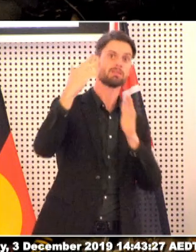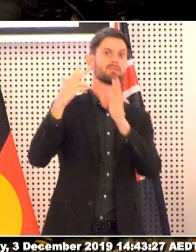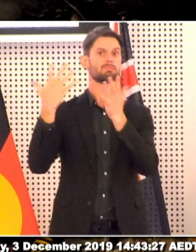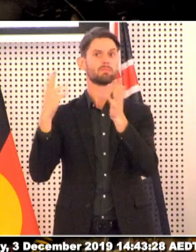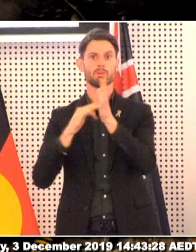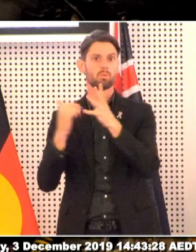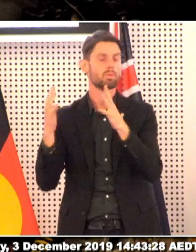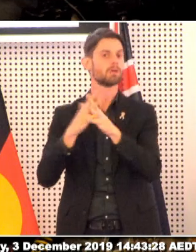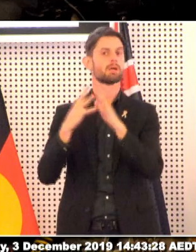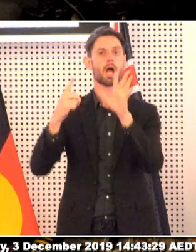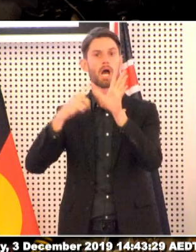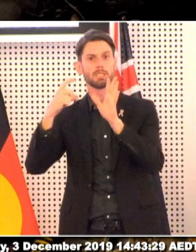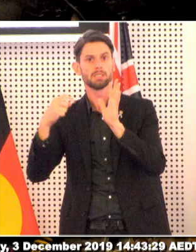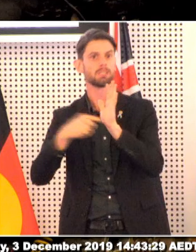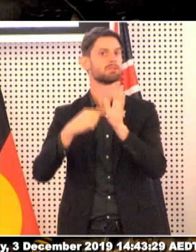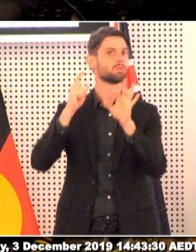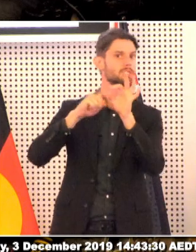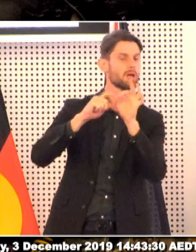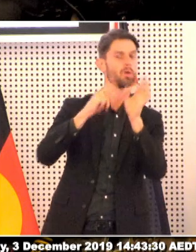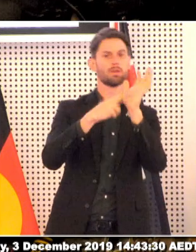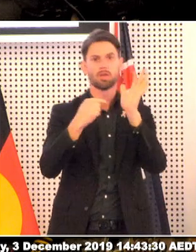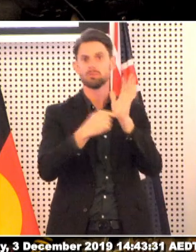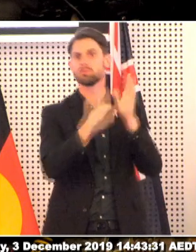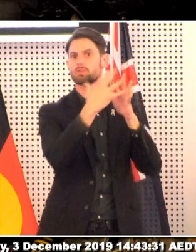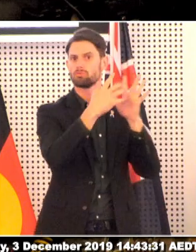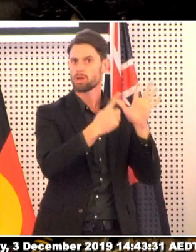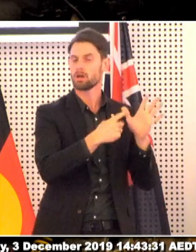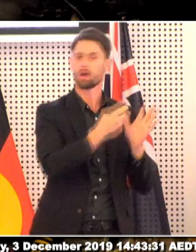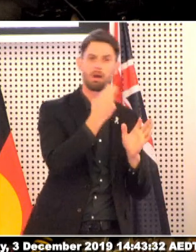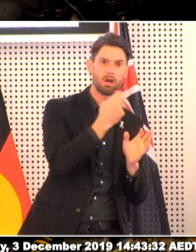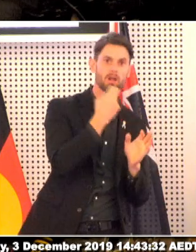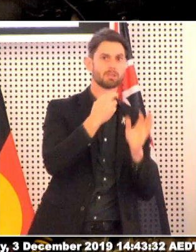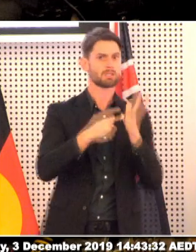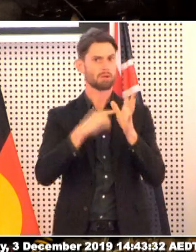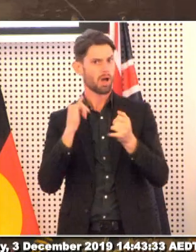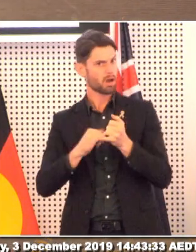any difference in a jurisdiction that has a rights-based focus compared to those